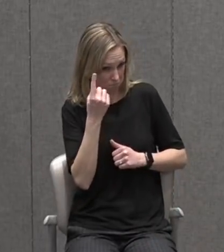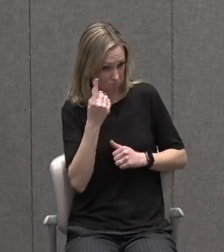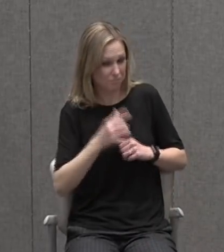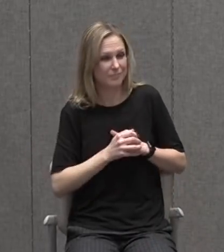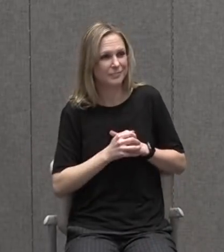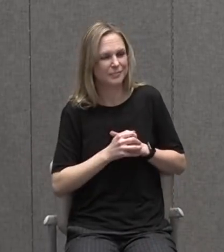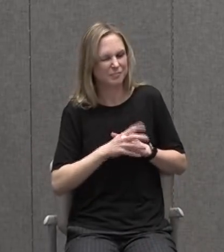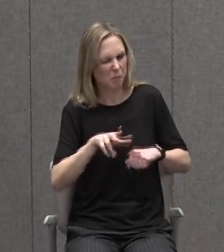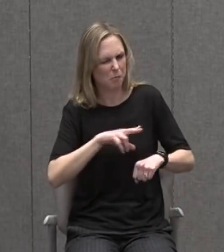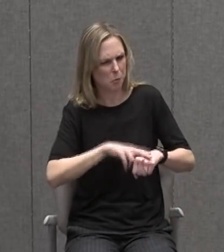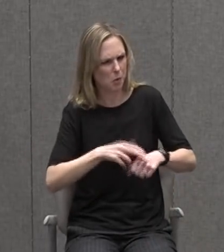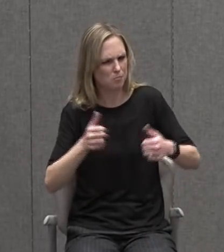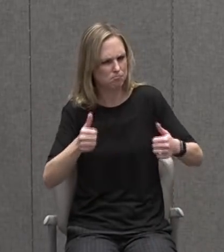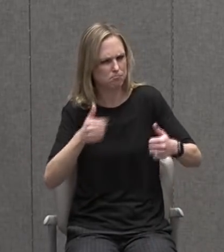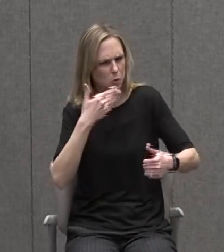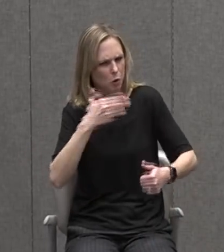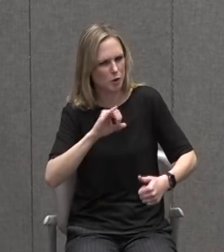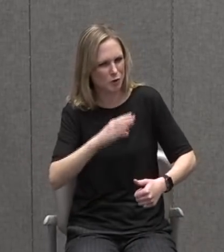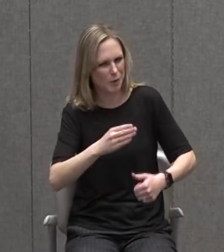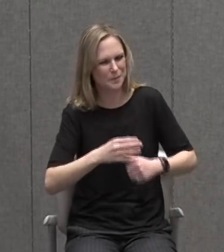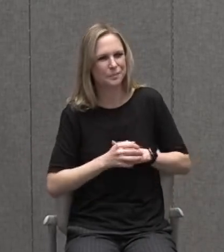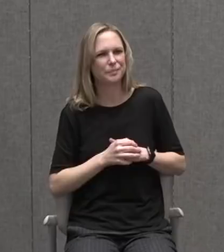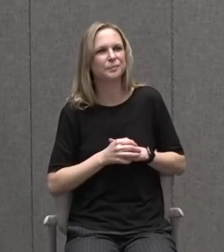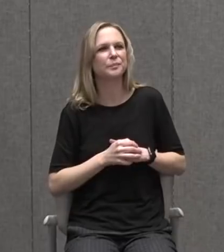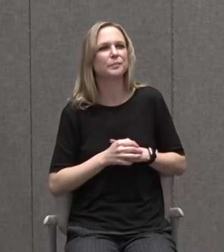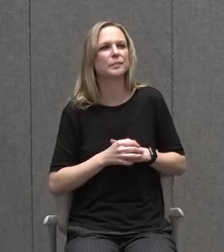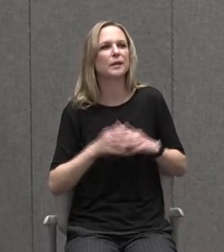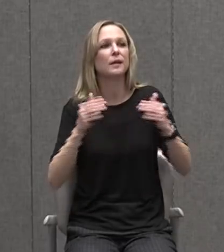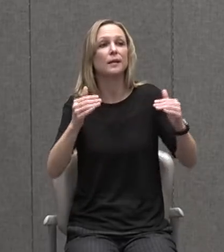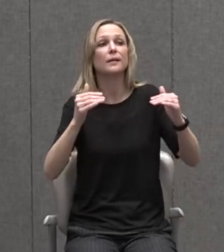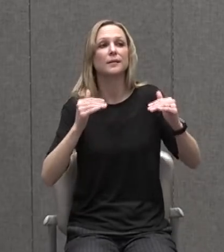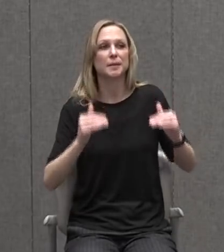Of course you did, good job. All right, the next one,